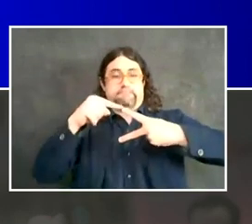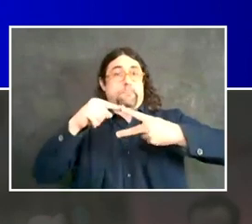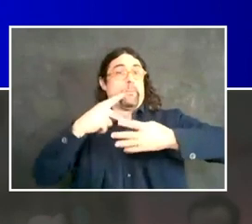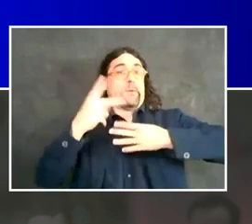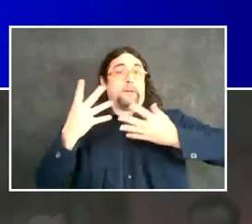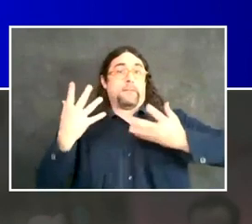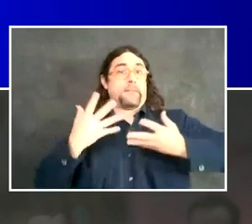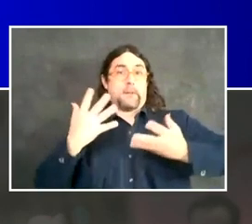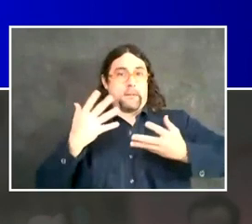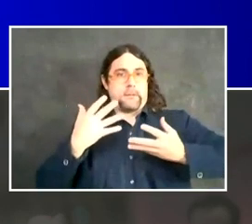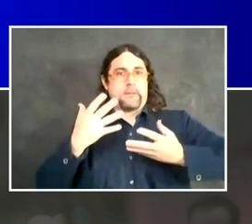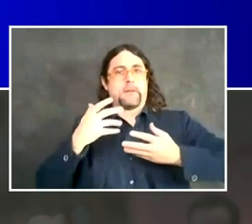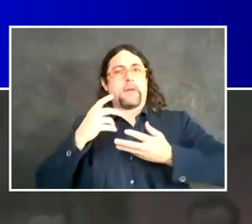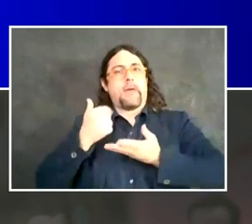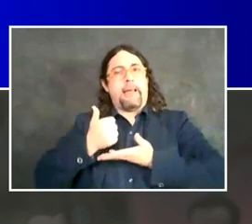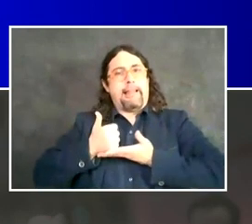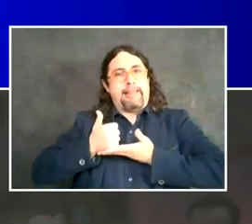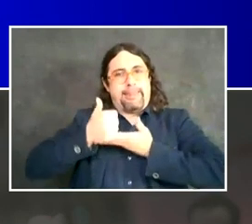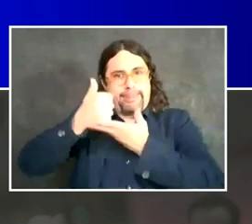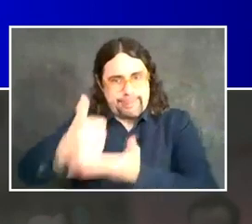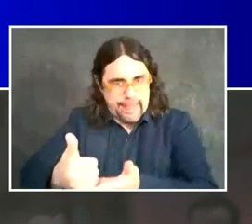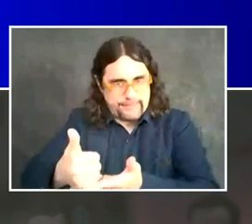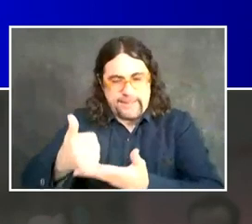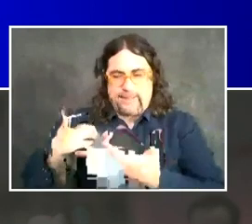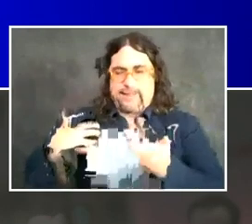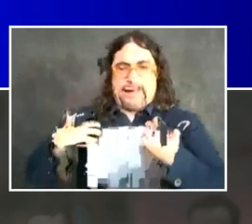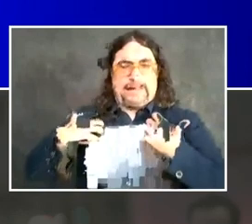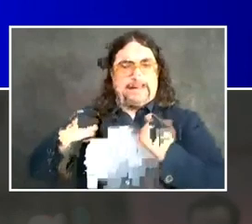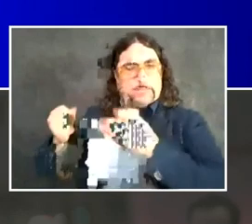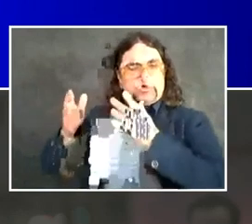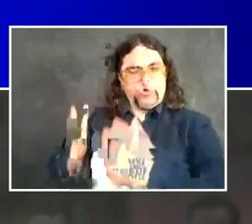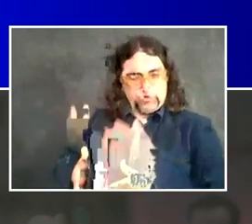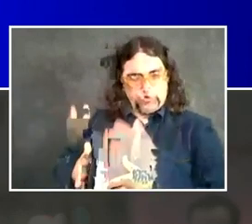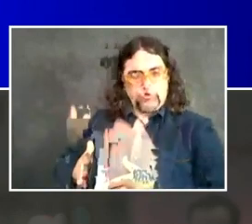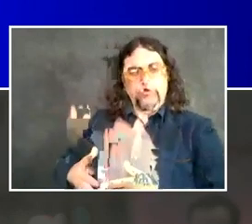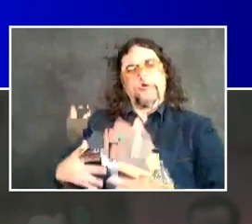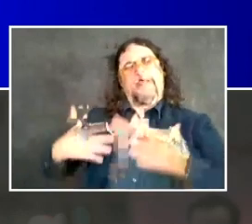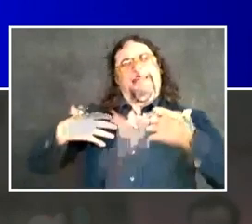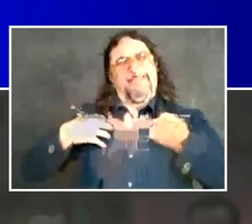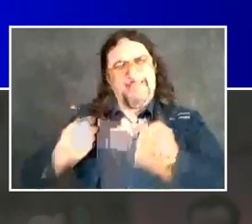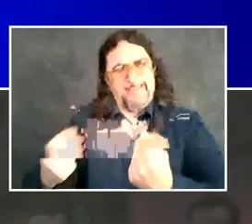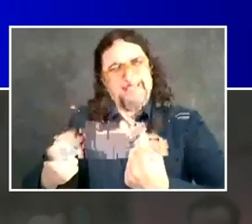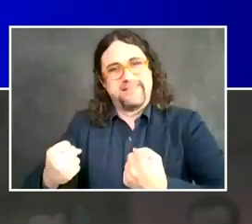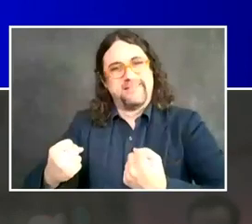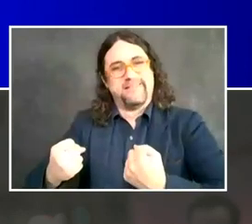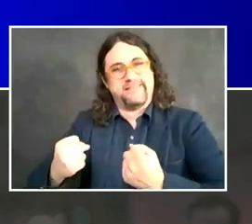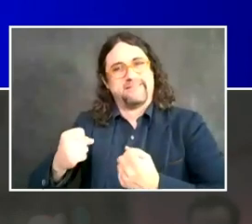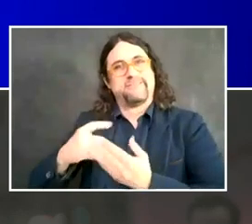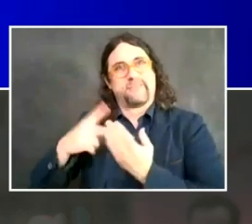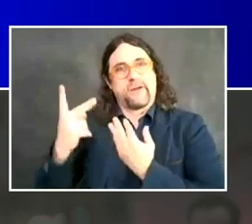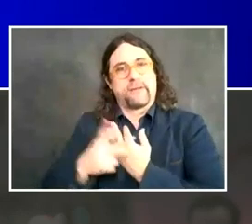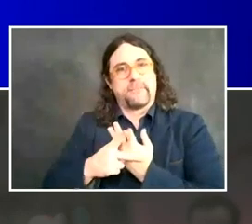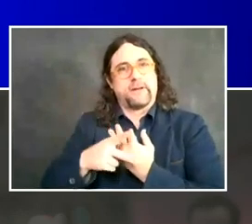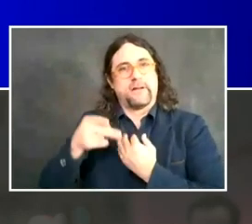HEAL PROGRAM. A LOT OF OUR HEALTH CARE